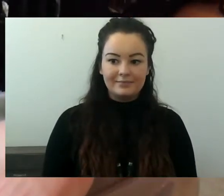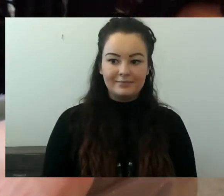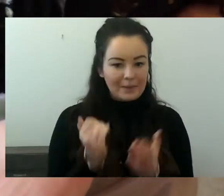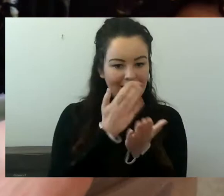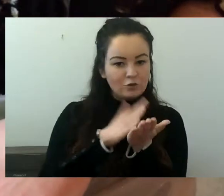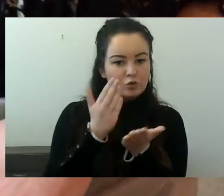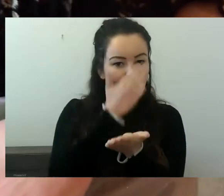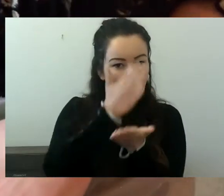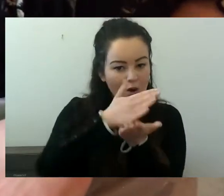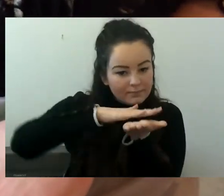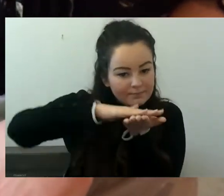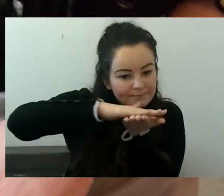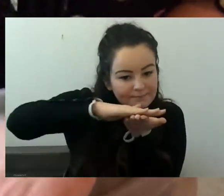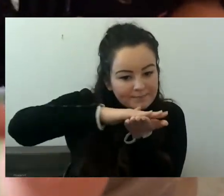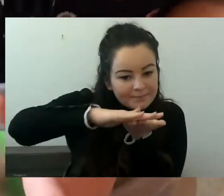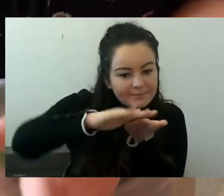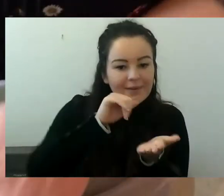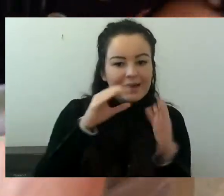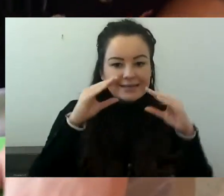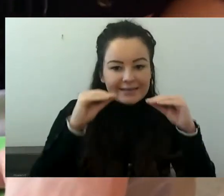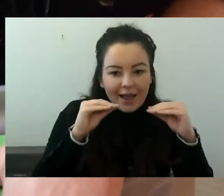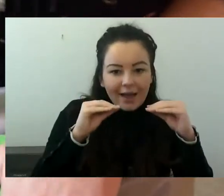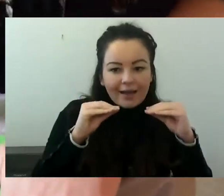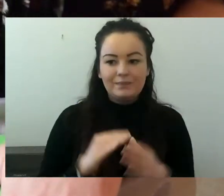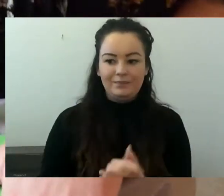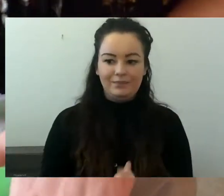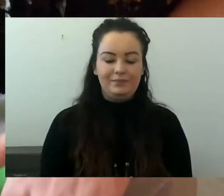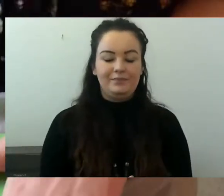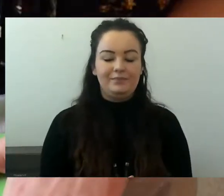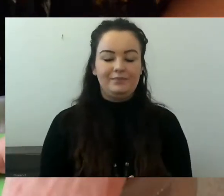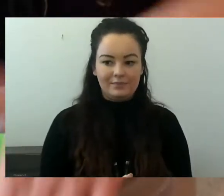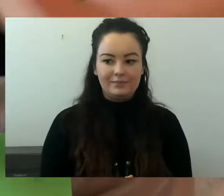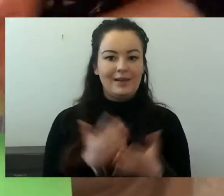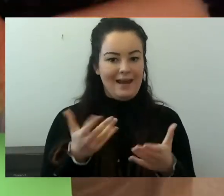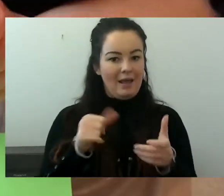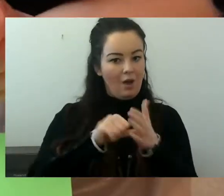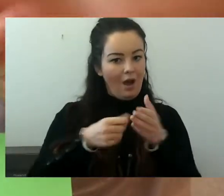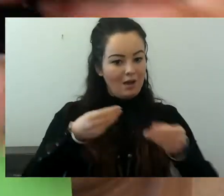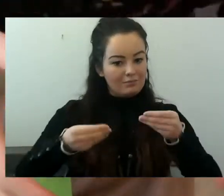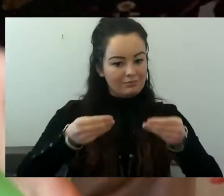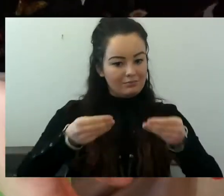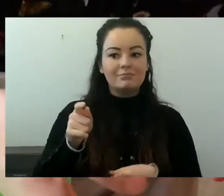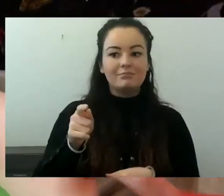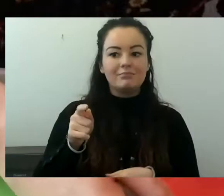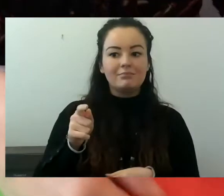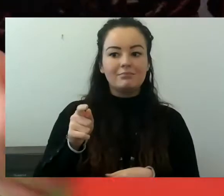So it's nice and my background's nice and hard and firm. There we go. And I'm going